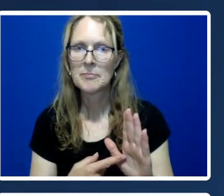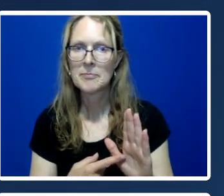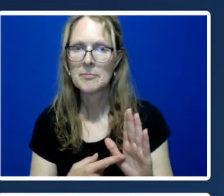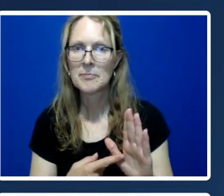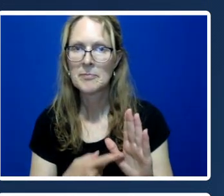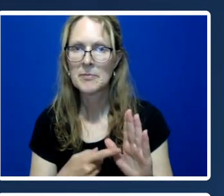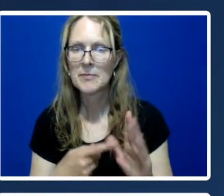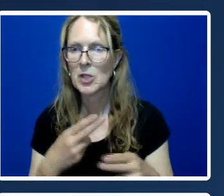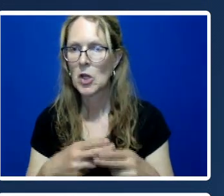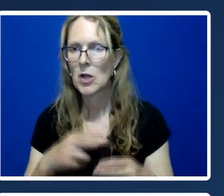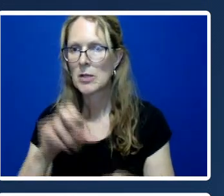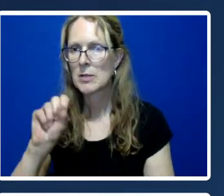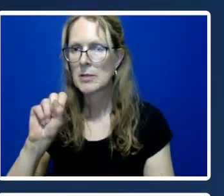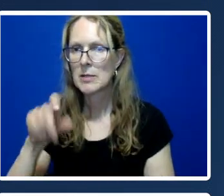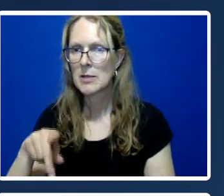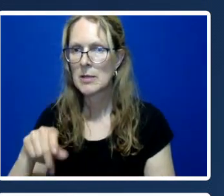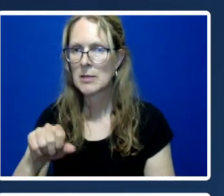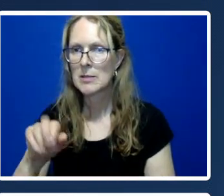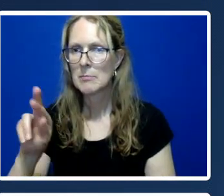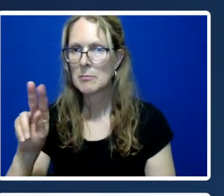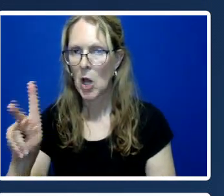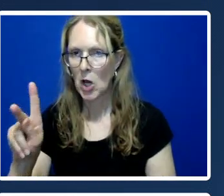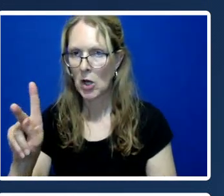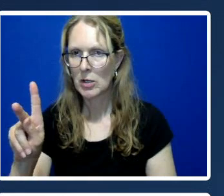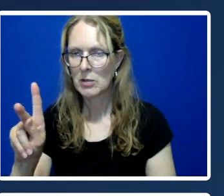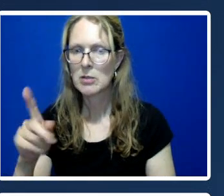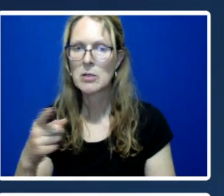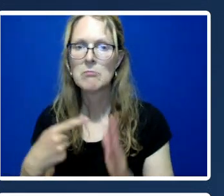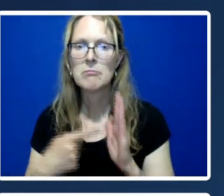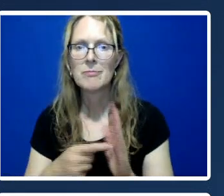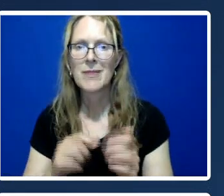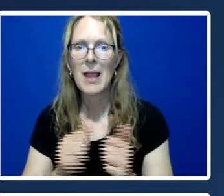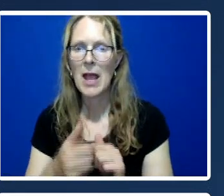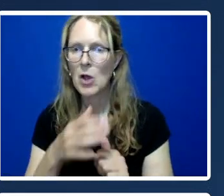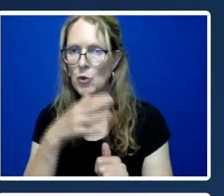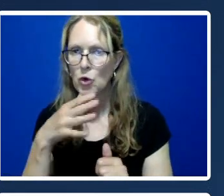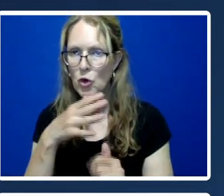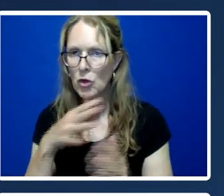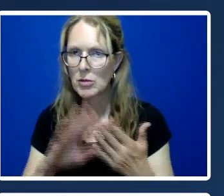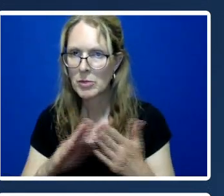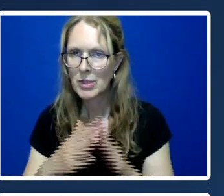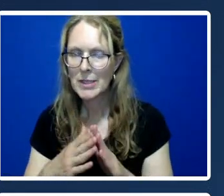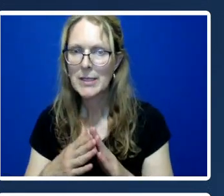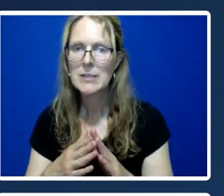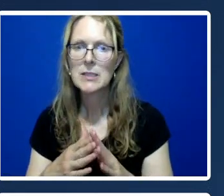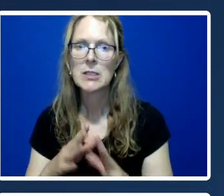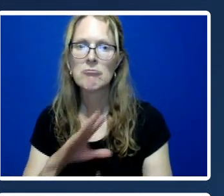how rural communities across the country have engaged in this kind of community engagement